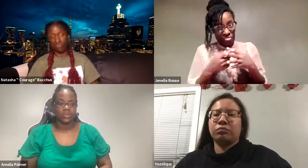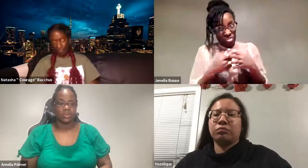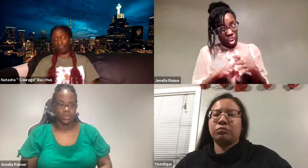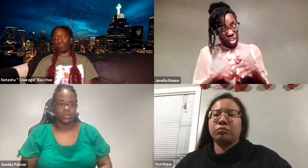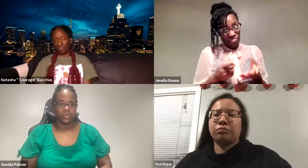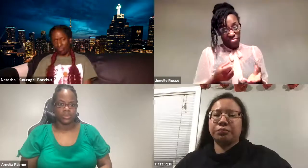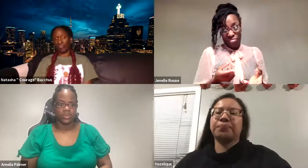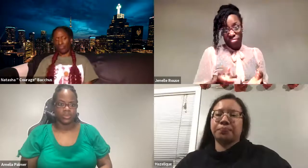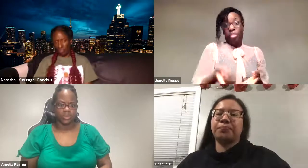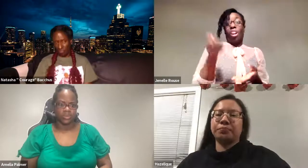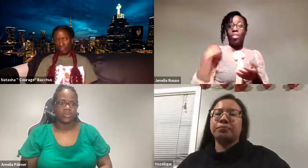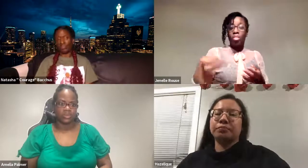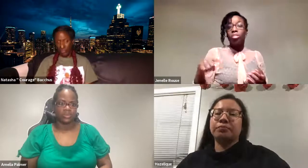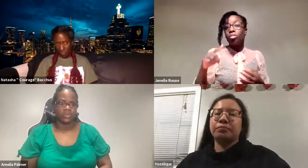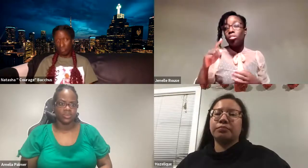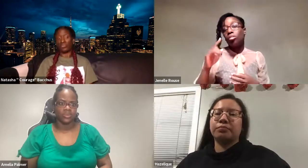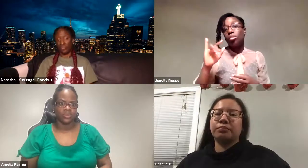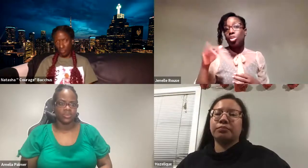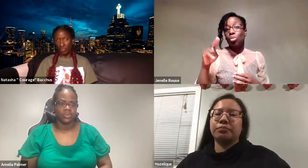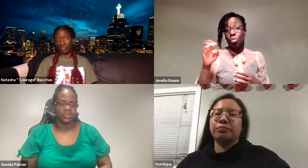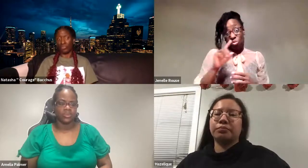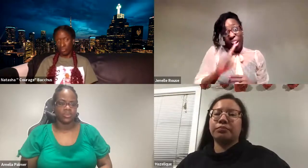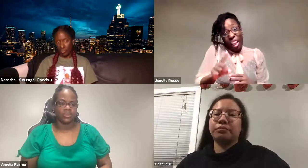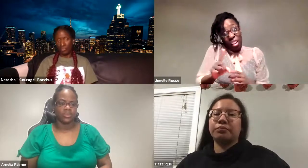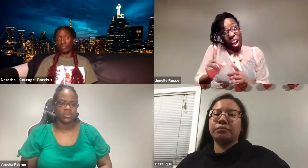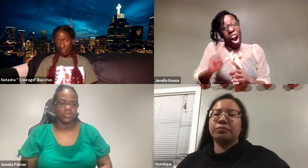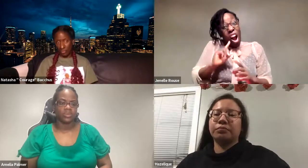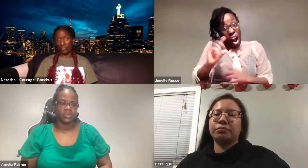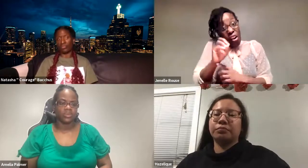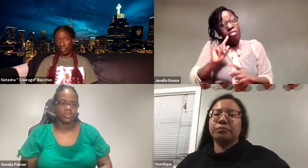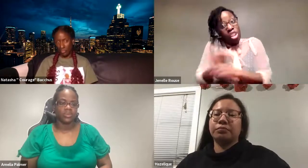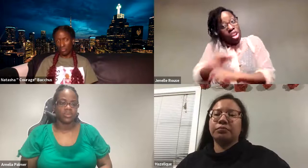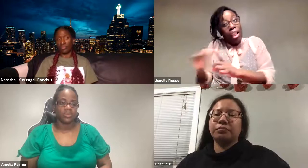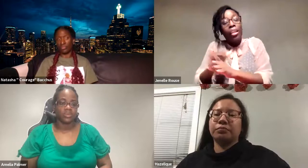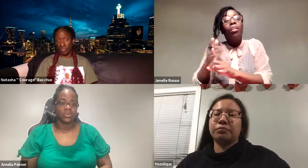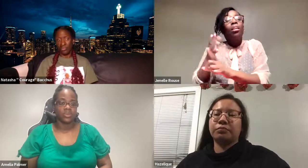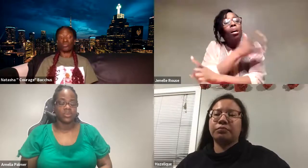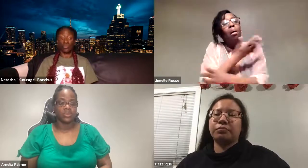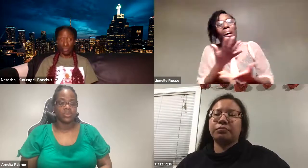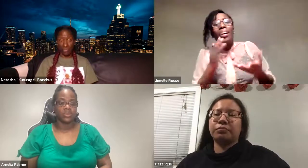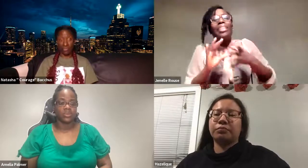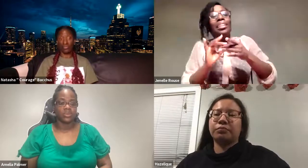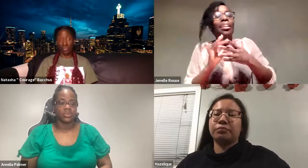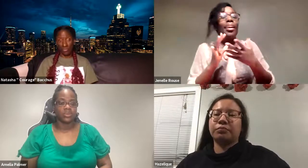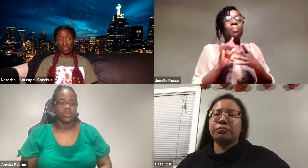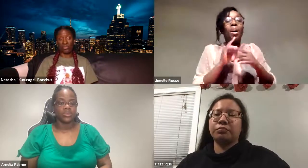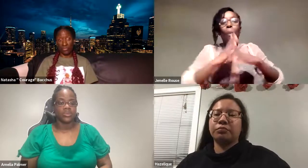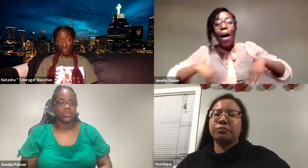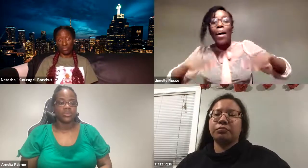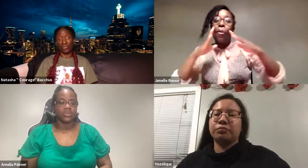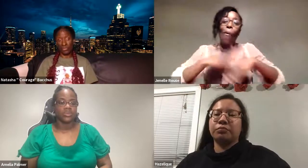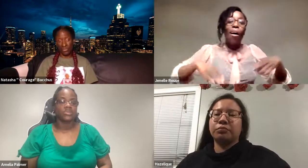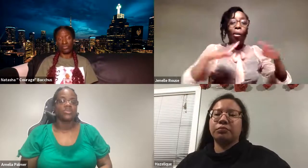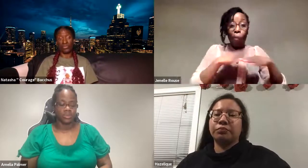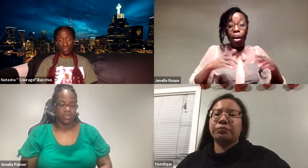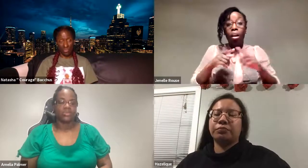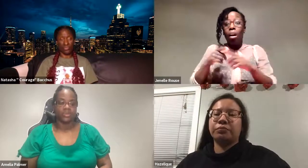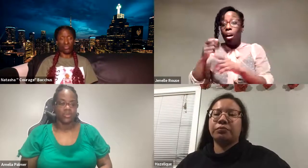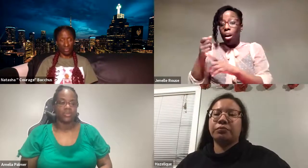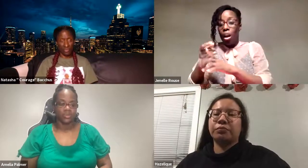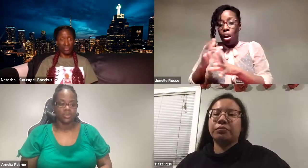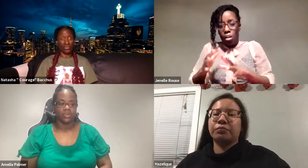people are really starting to be more aware about these issues now. you know we might not